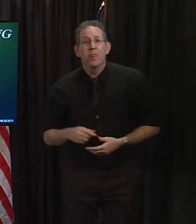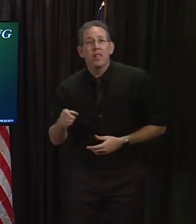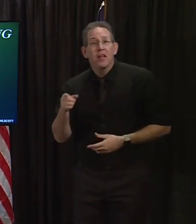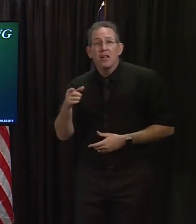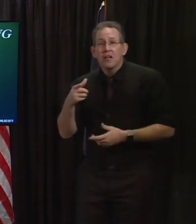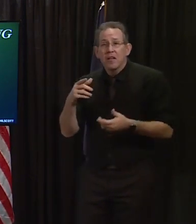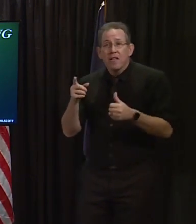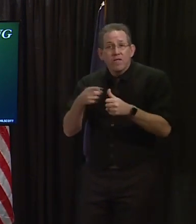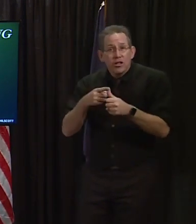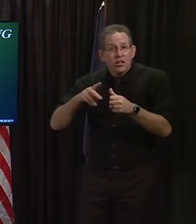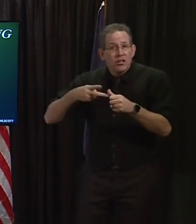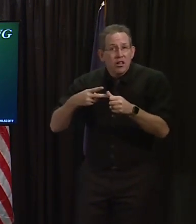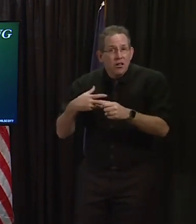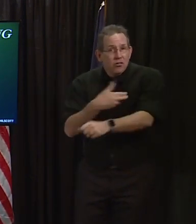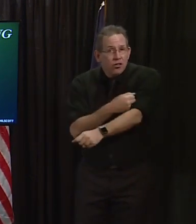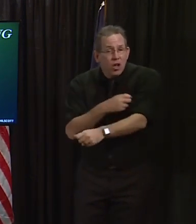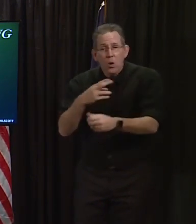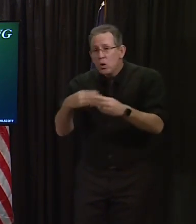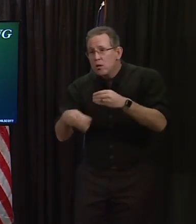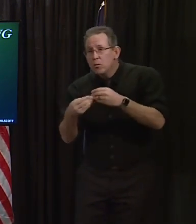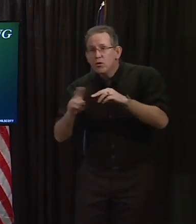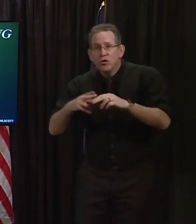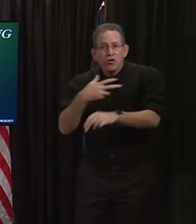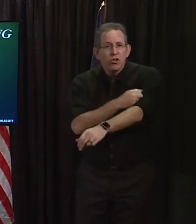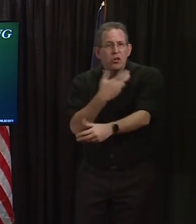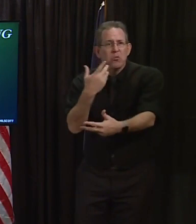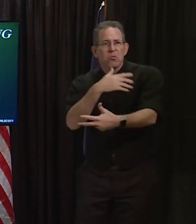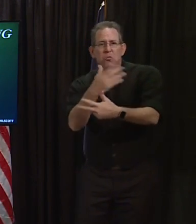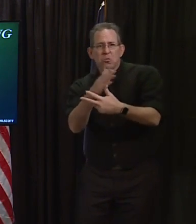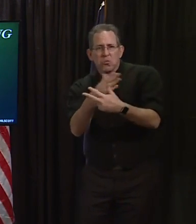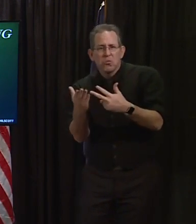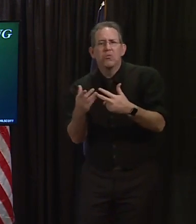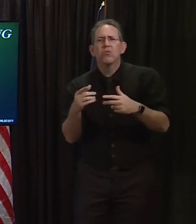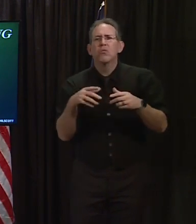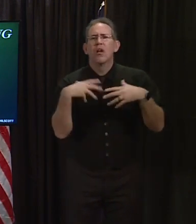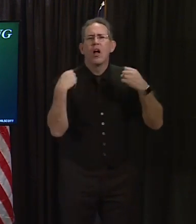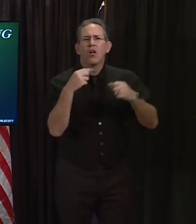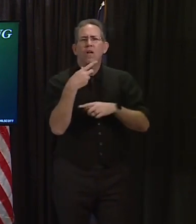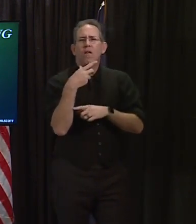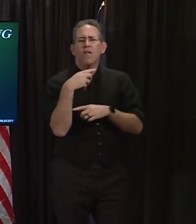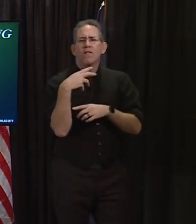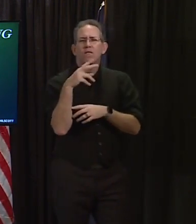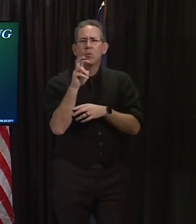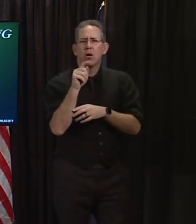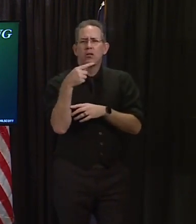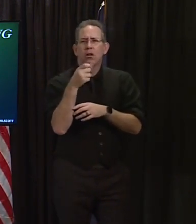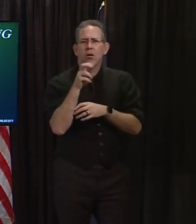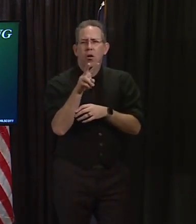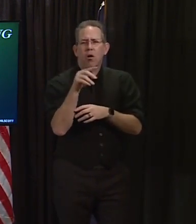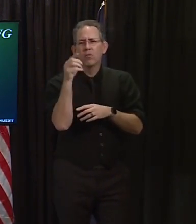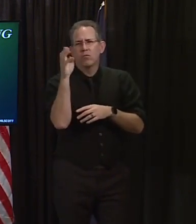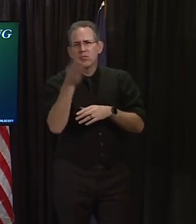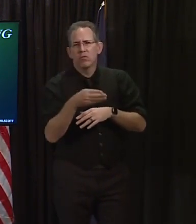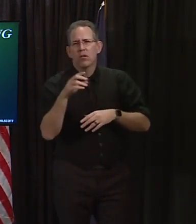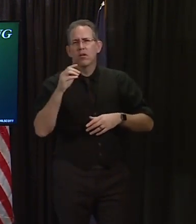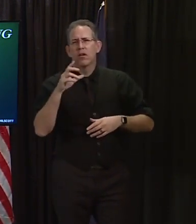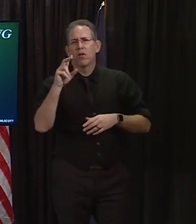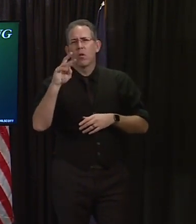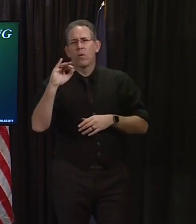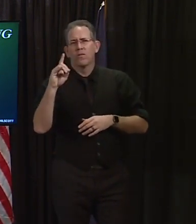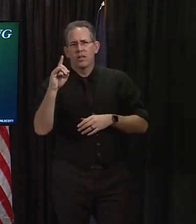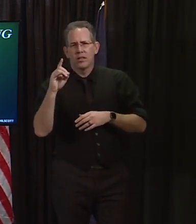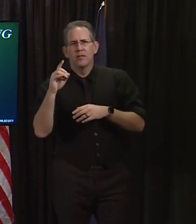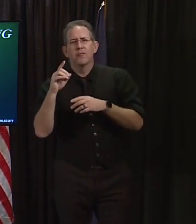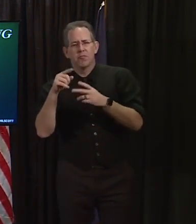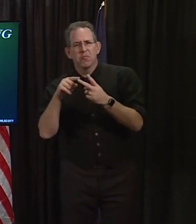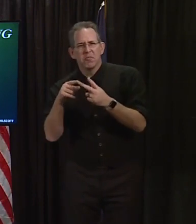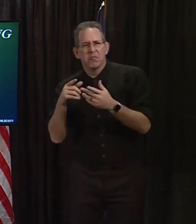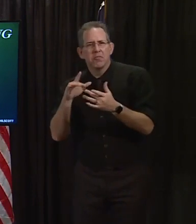visit health Vermont dot gov or you can call 8557227878.